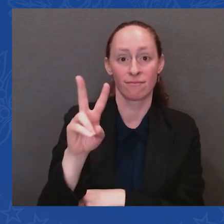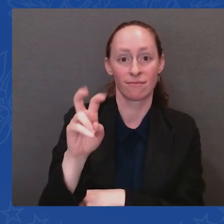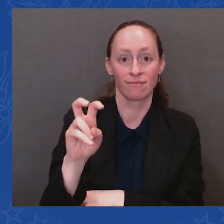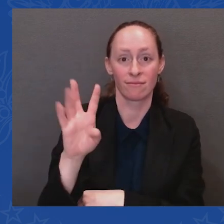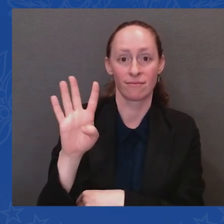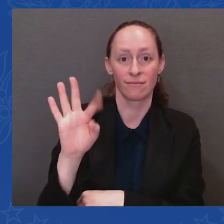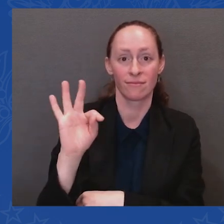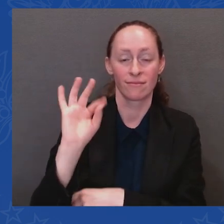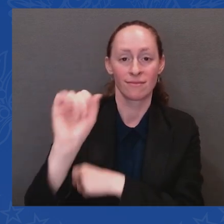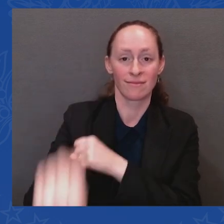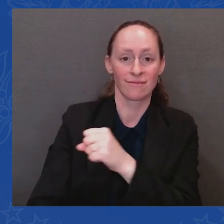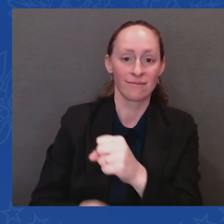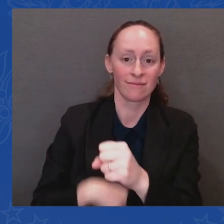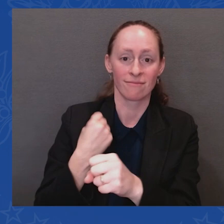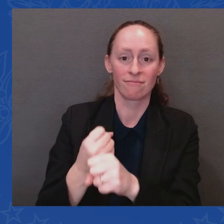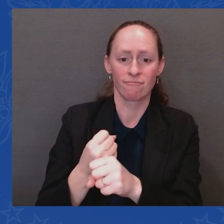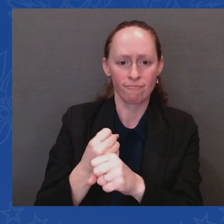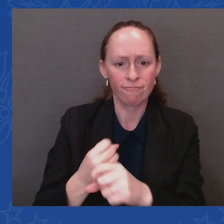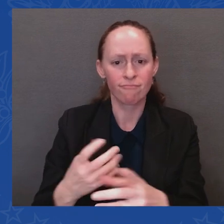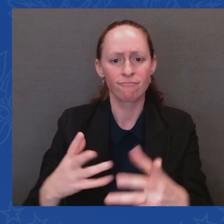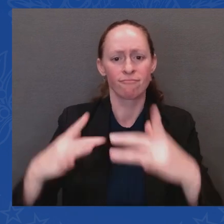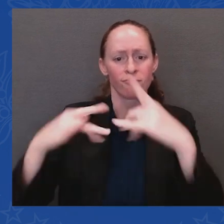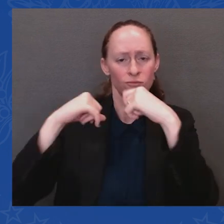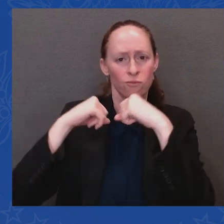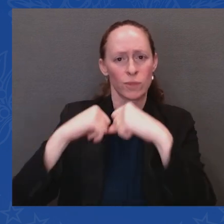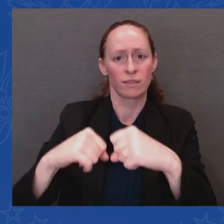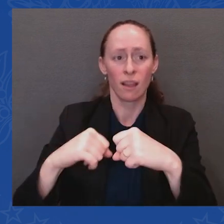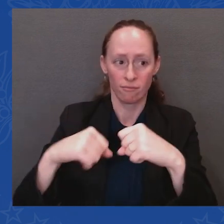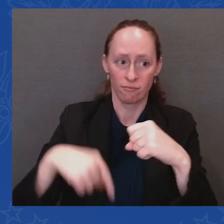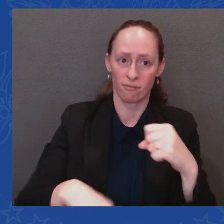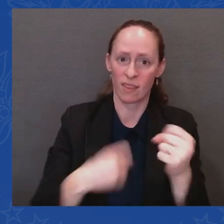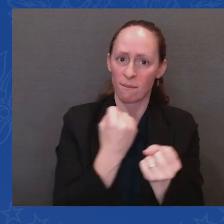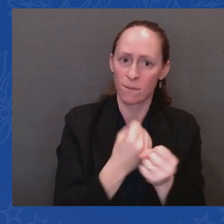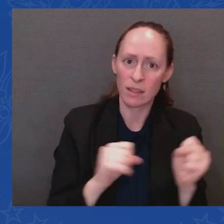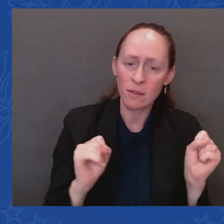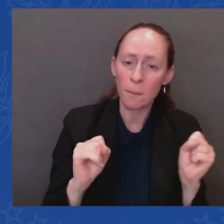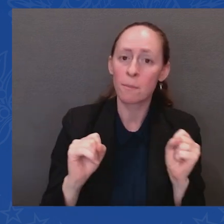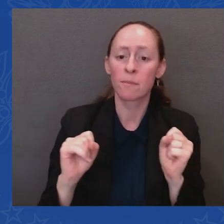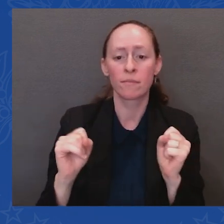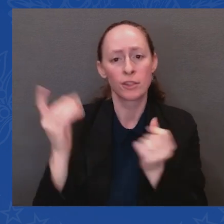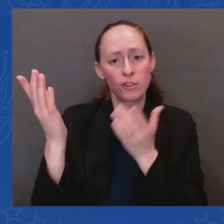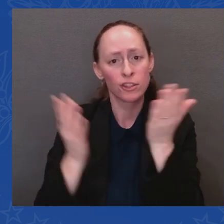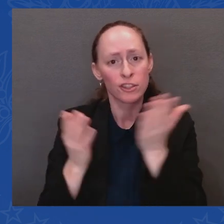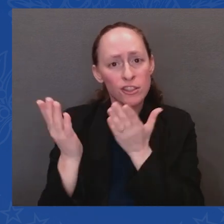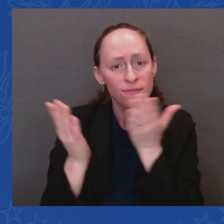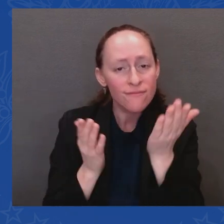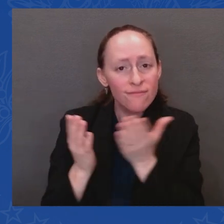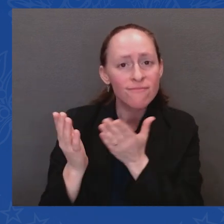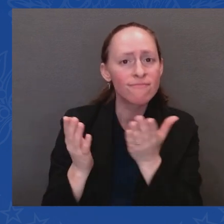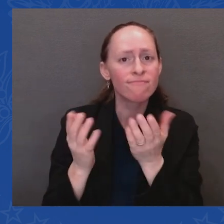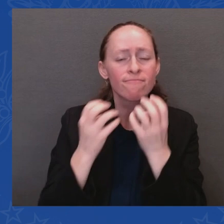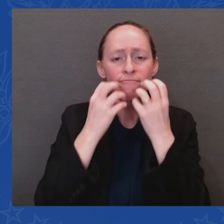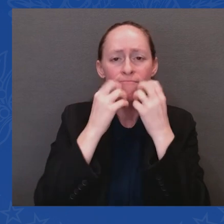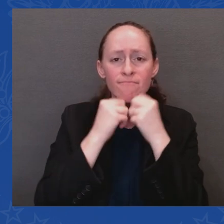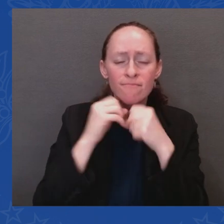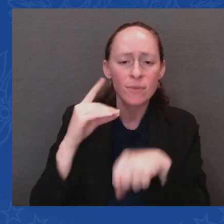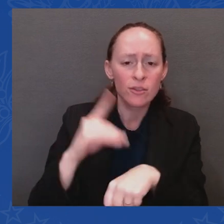by their duty, honor, and selfless service. We recognize that all veterans